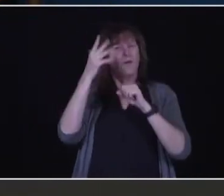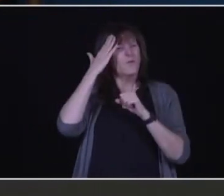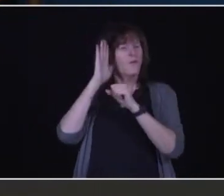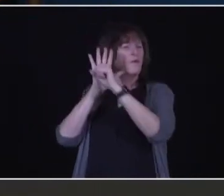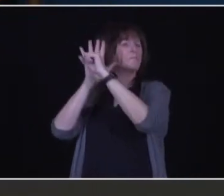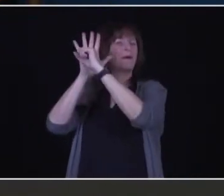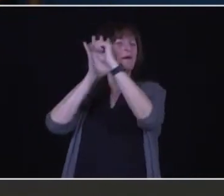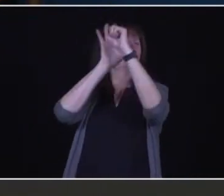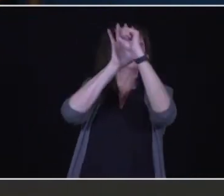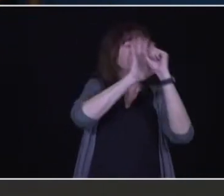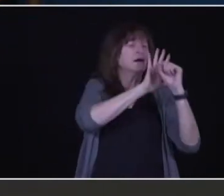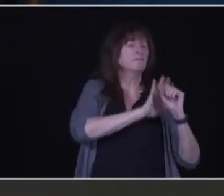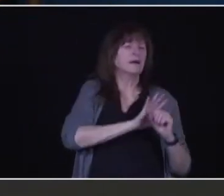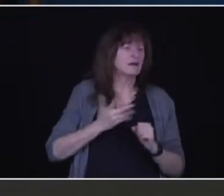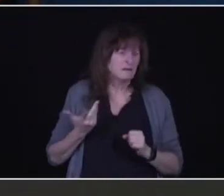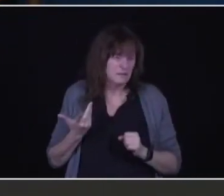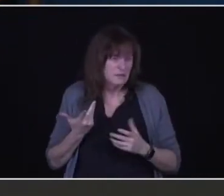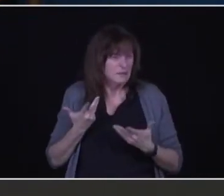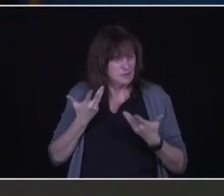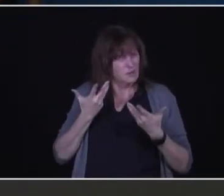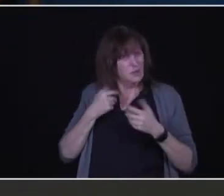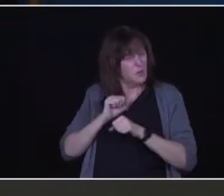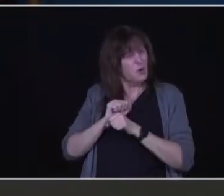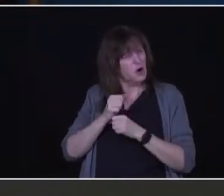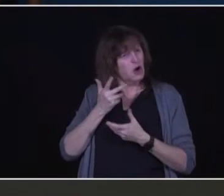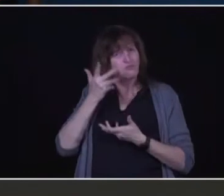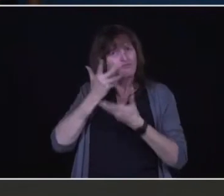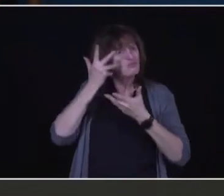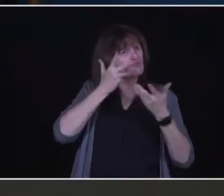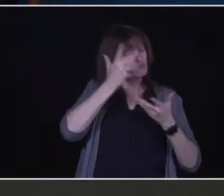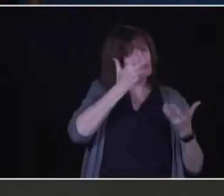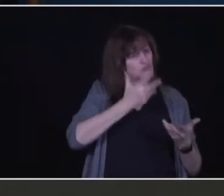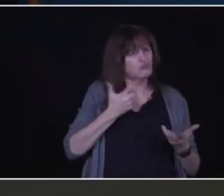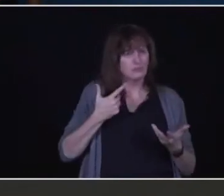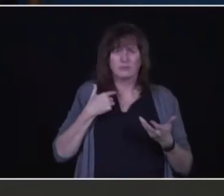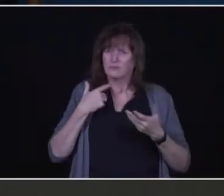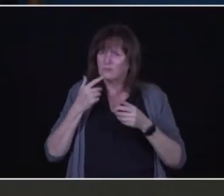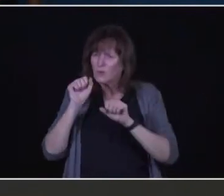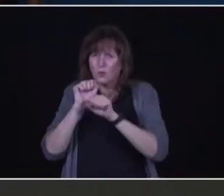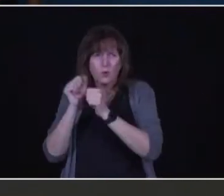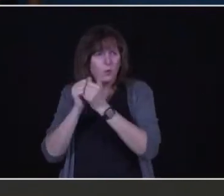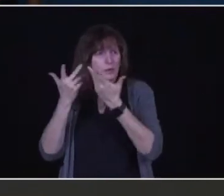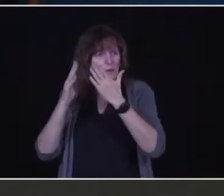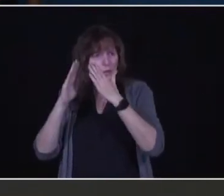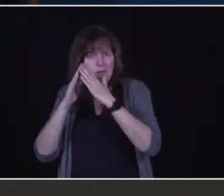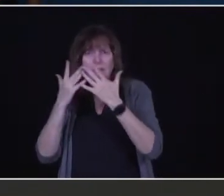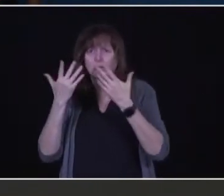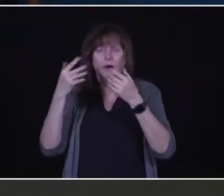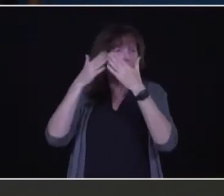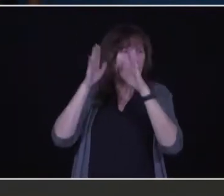There working in collaboration with the local city, the public health units and also the local hospitals that are sending